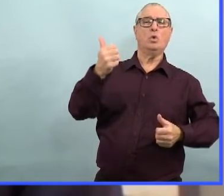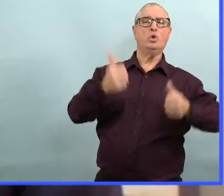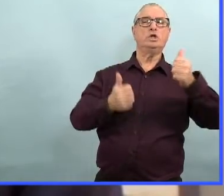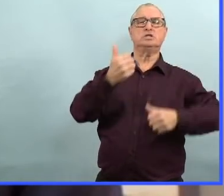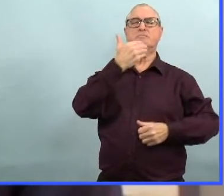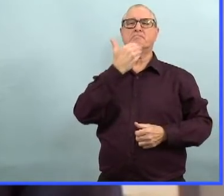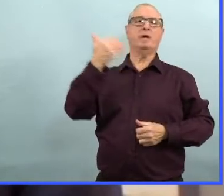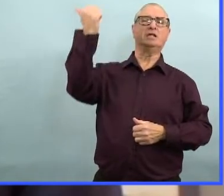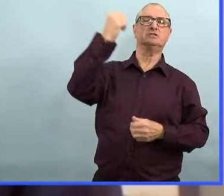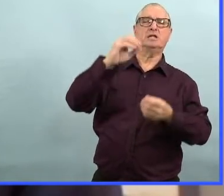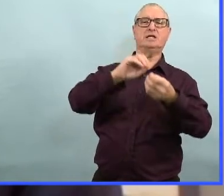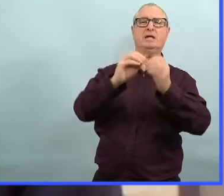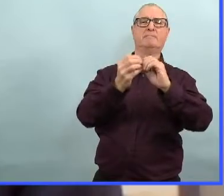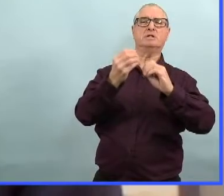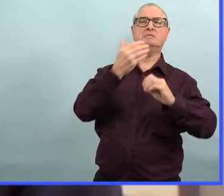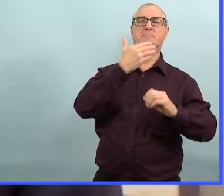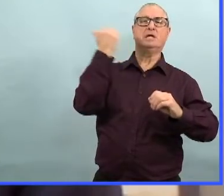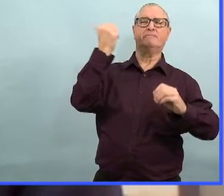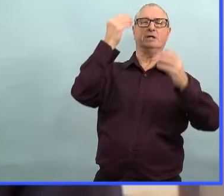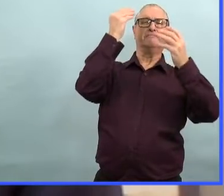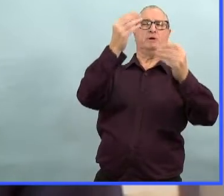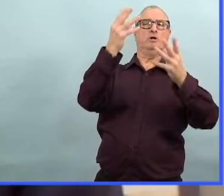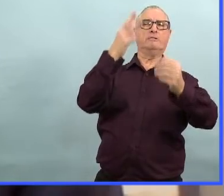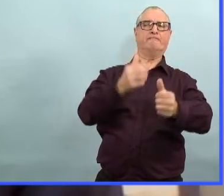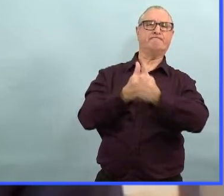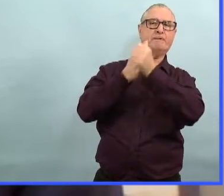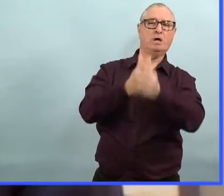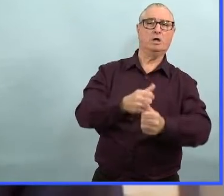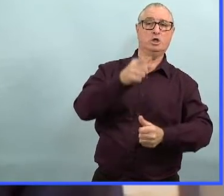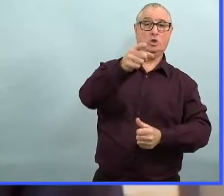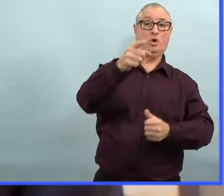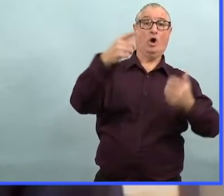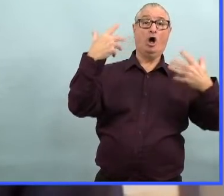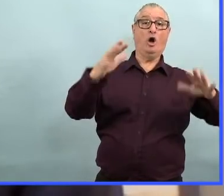is the best people best for people to watch to understand what is happening in the province